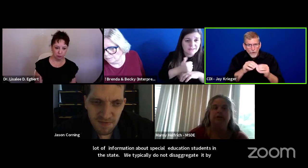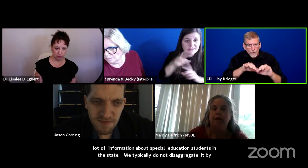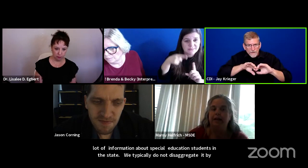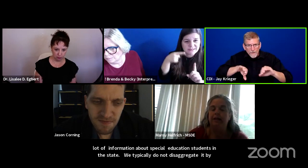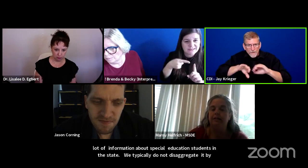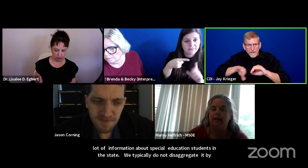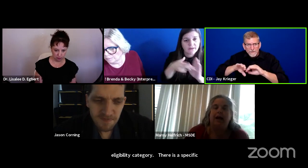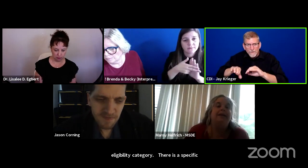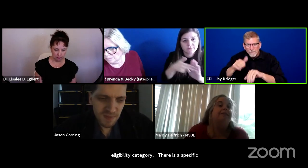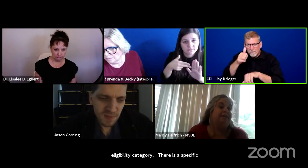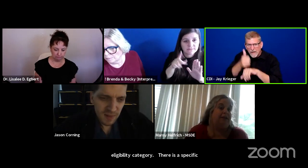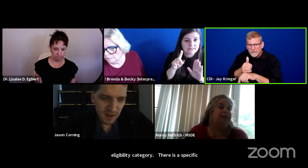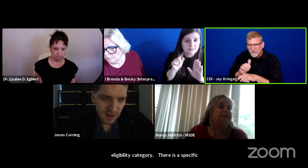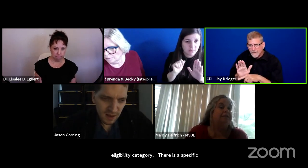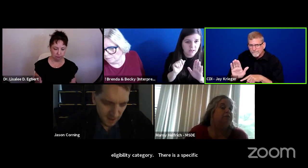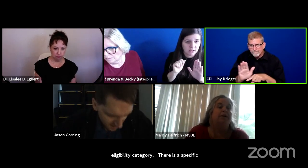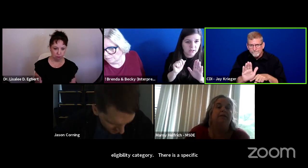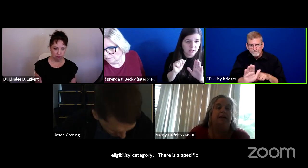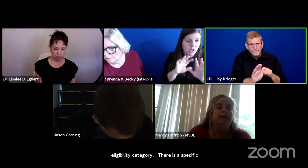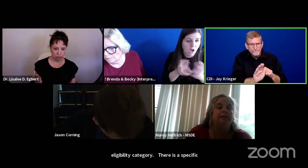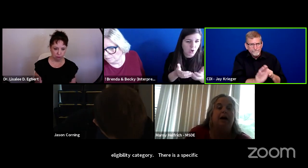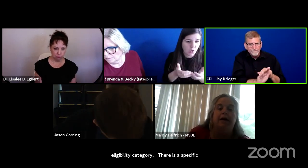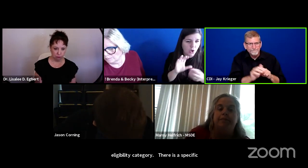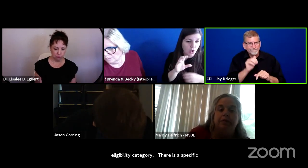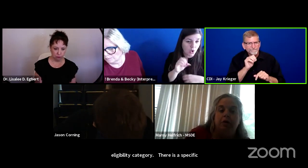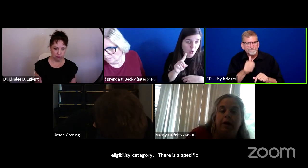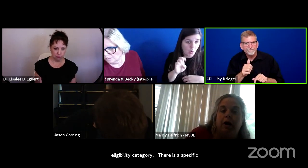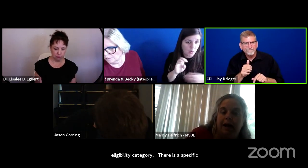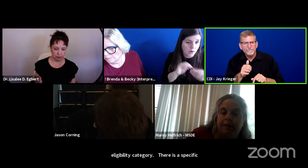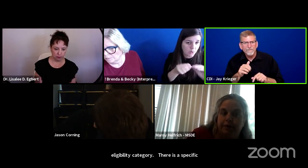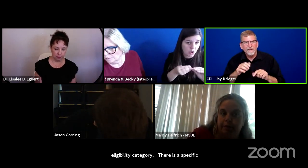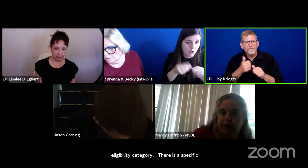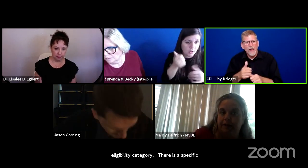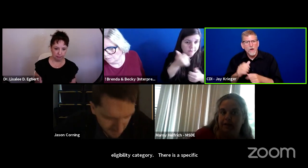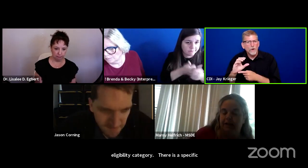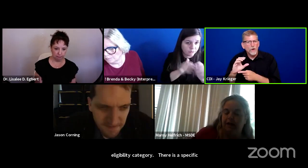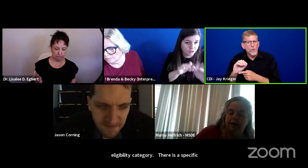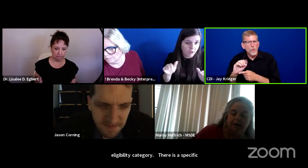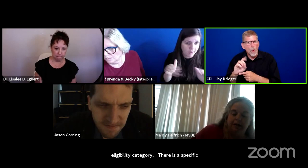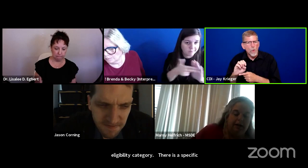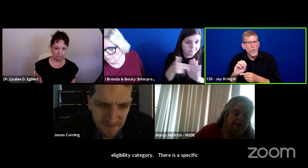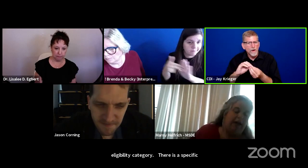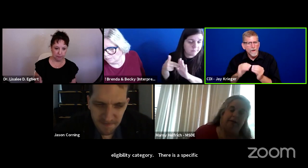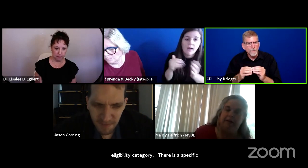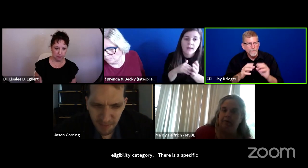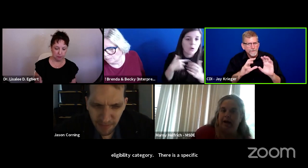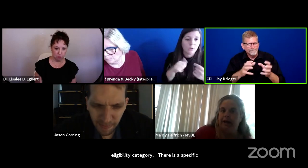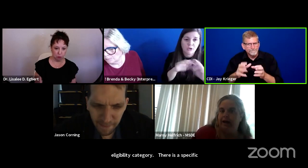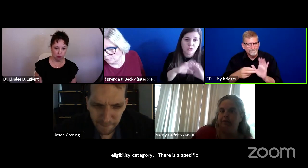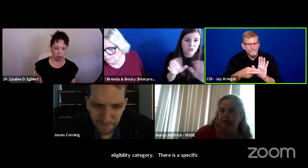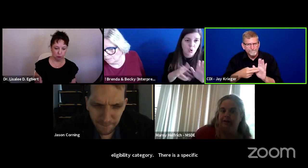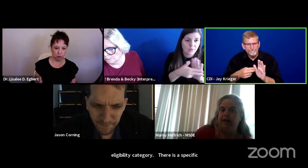in writing, then I can see to what extent we are able to break the data down in that way and release it.